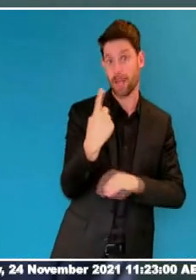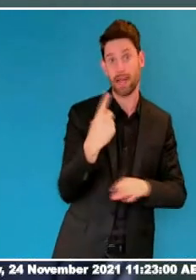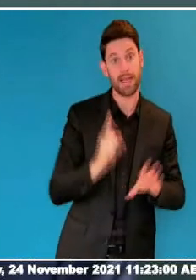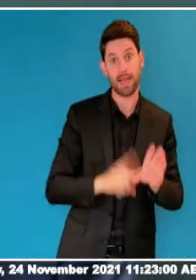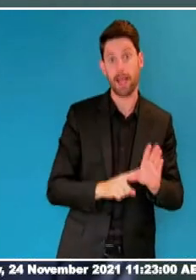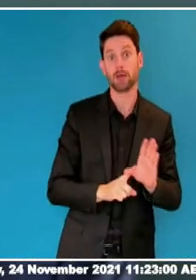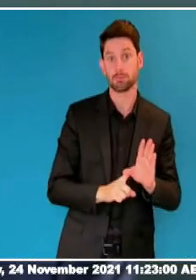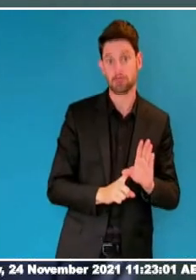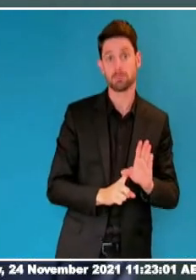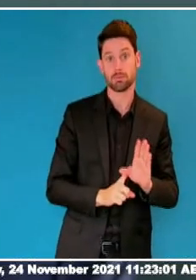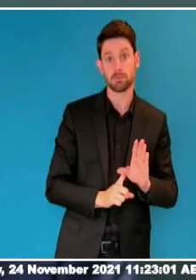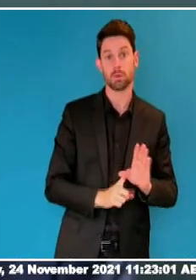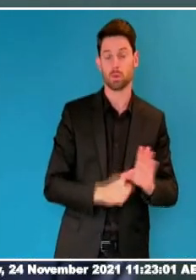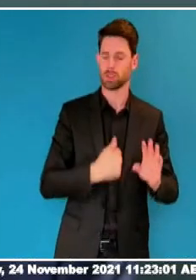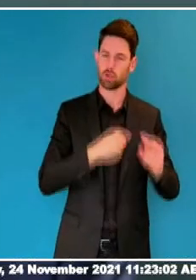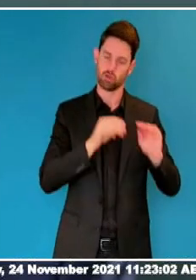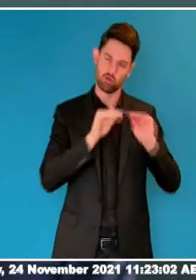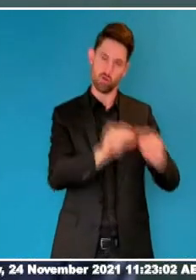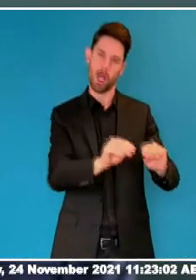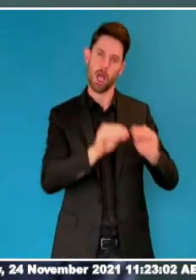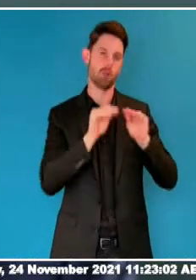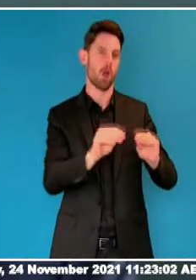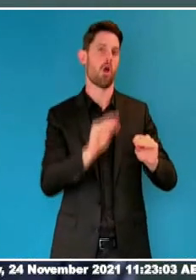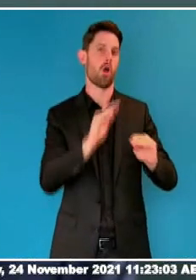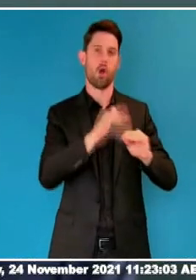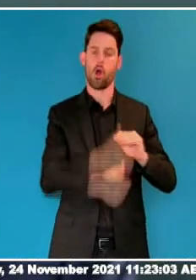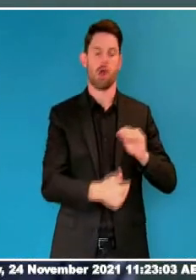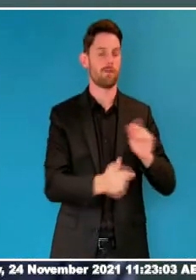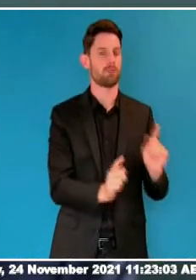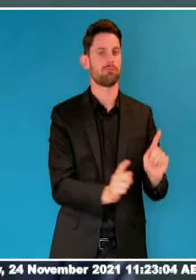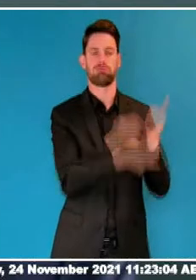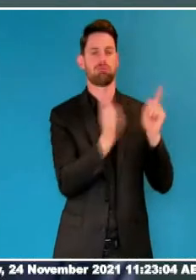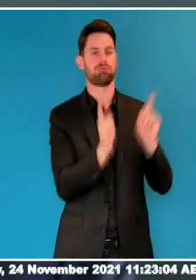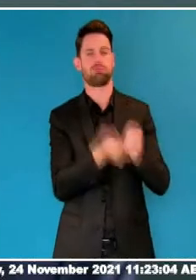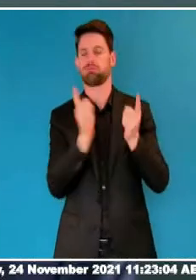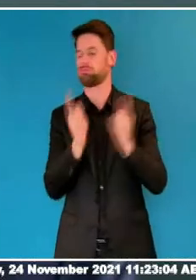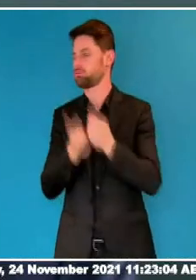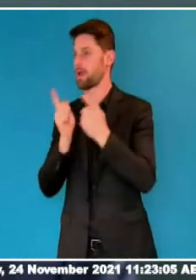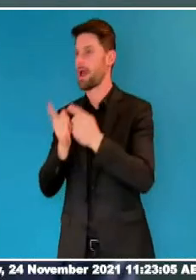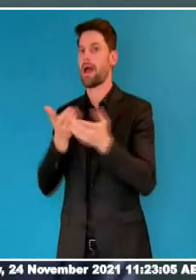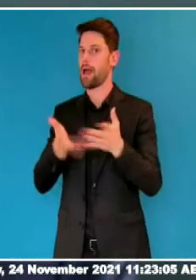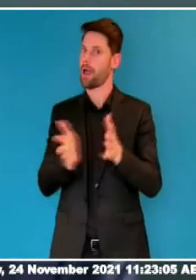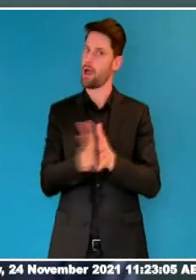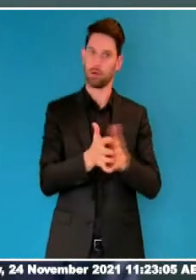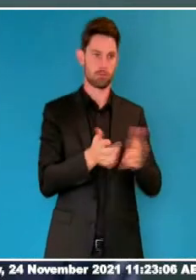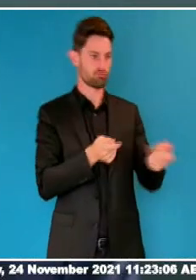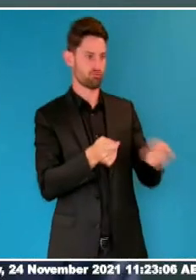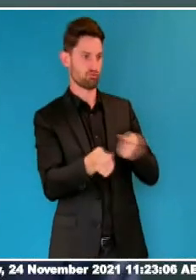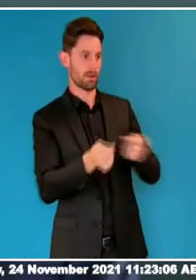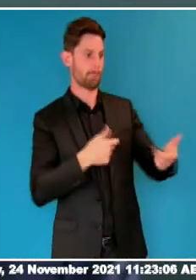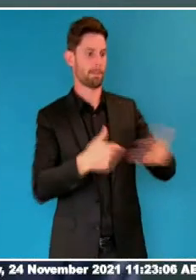courses. They are trained on all aspects of running a business. They are a separate legal entity.